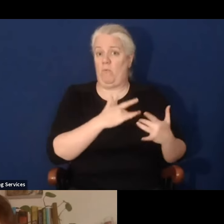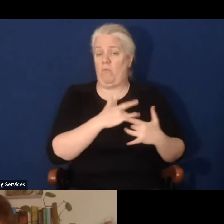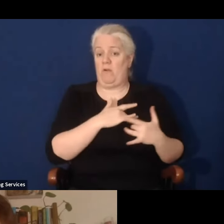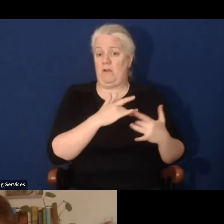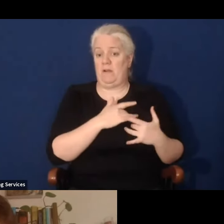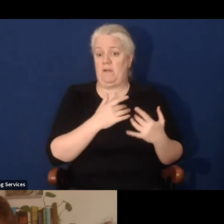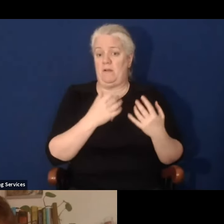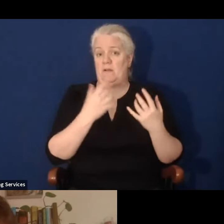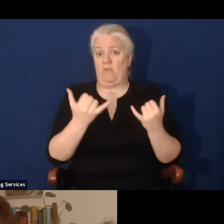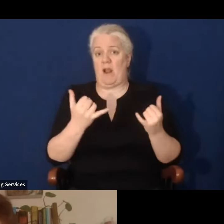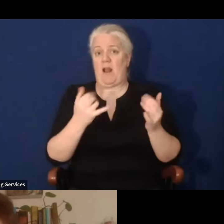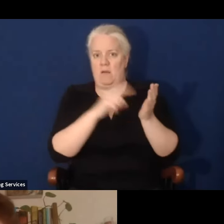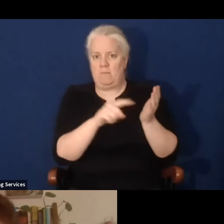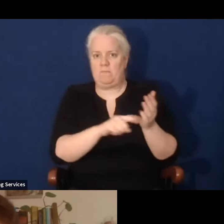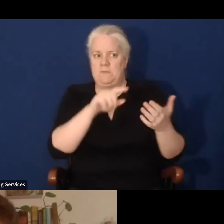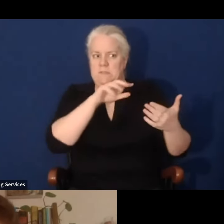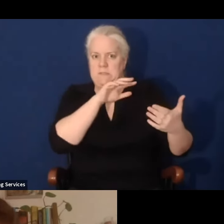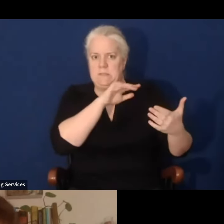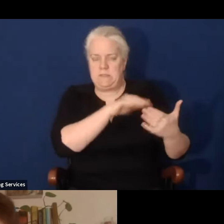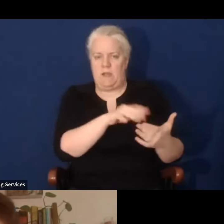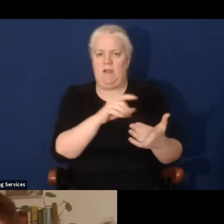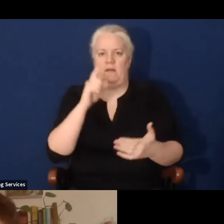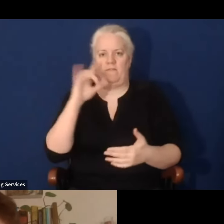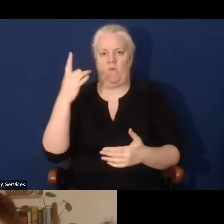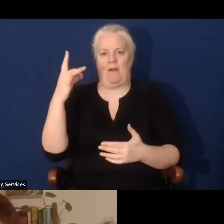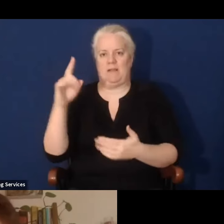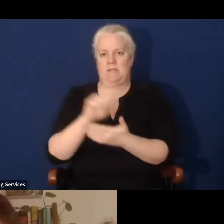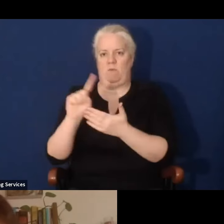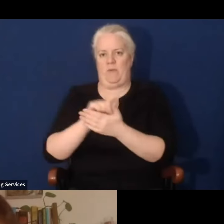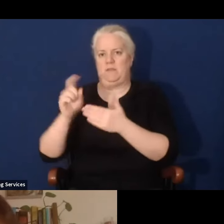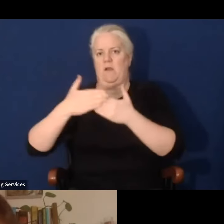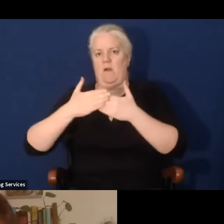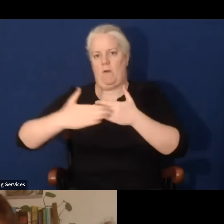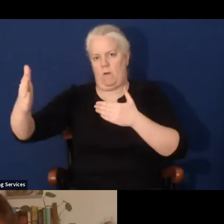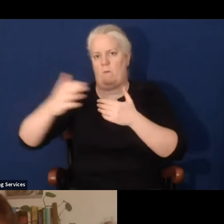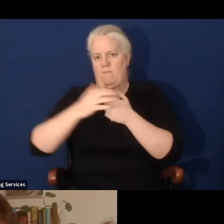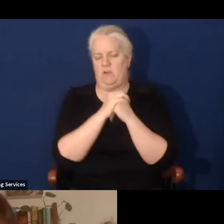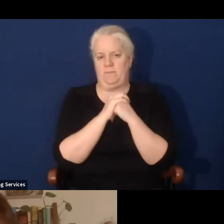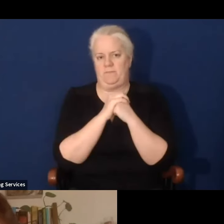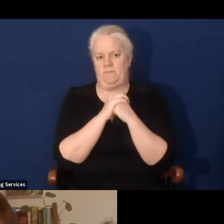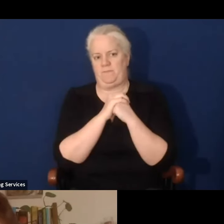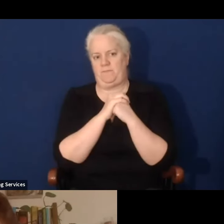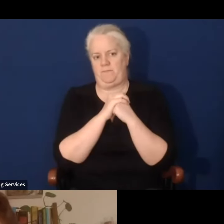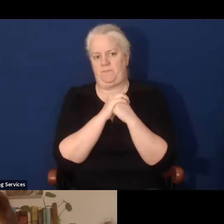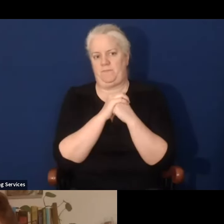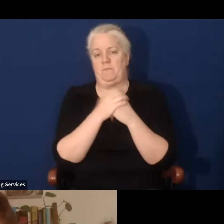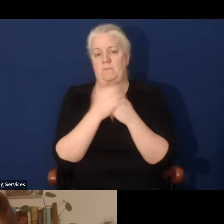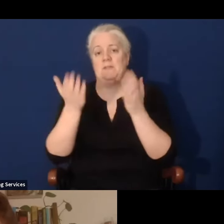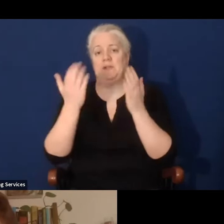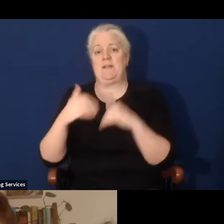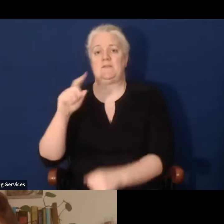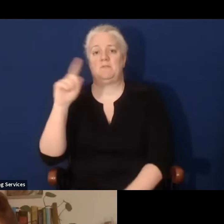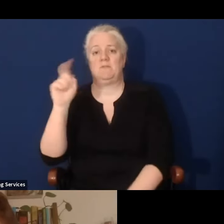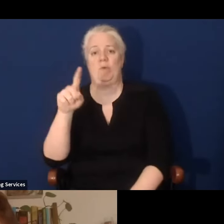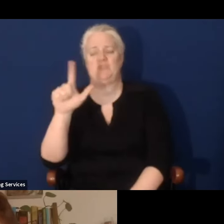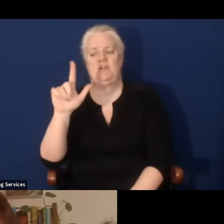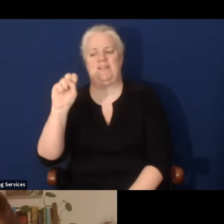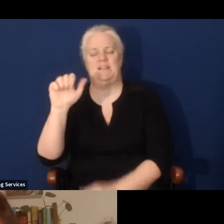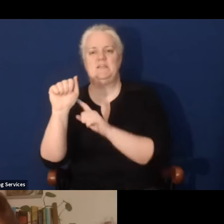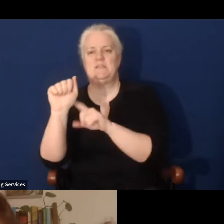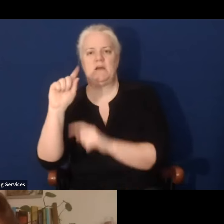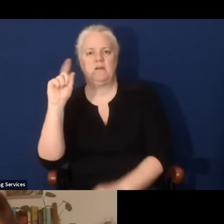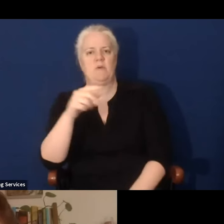This next question is from Lisa Martinez. My daughter will be 16 years old March 27th. Will she be able to get the vaccine then?